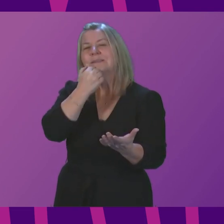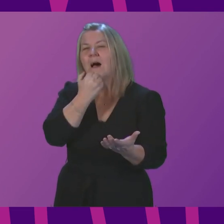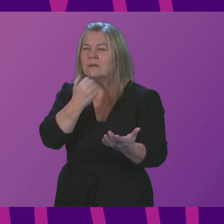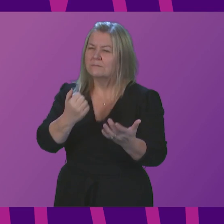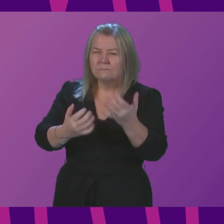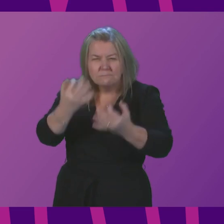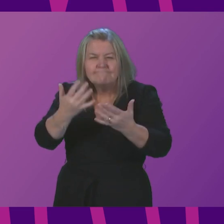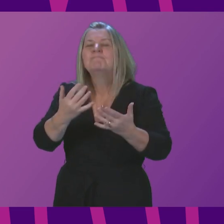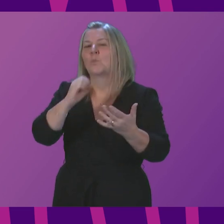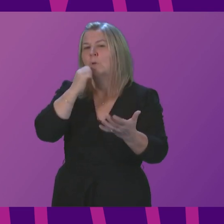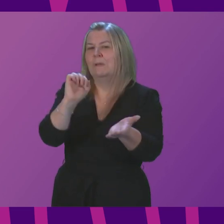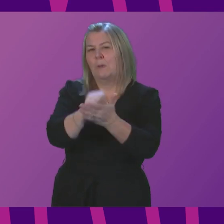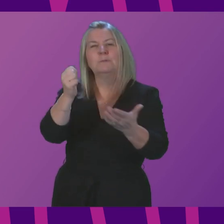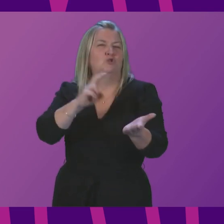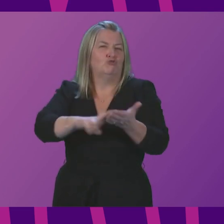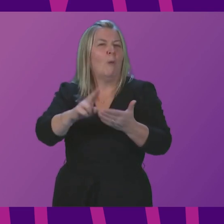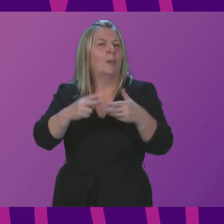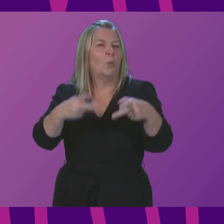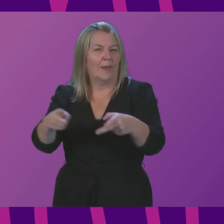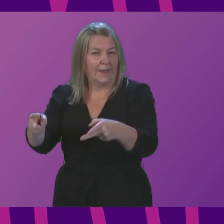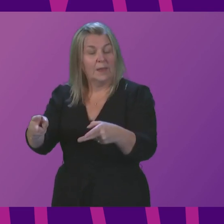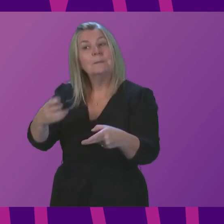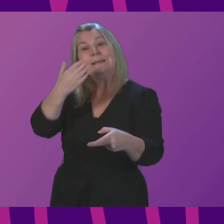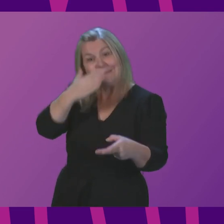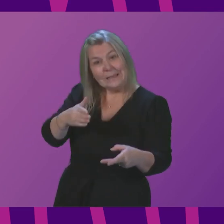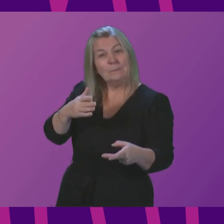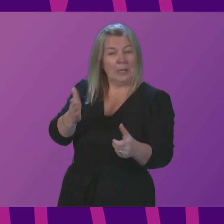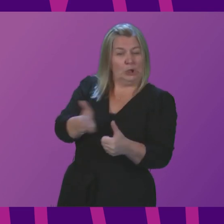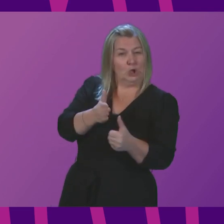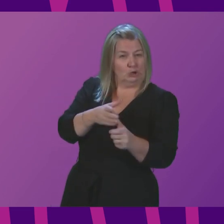shows that it is going well. That is important, and I encourage anyone listening who thinks